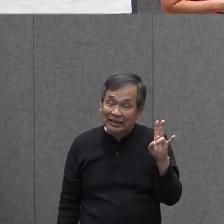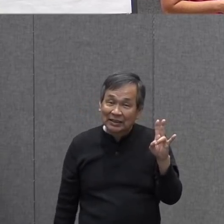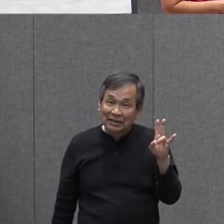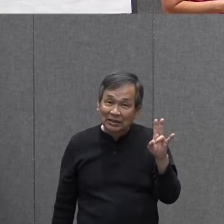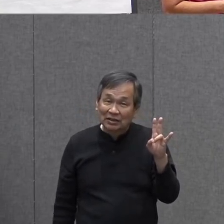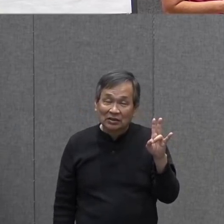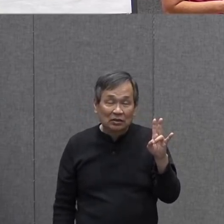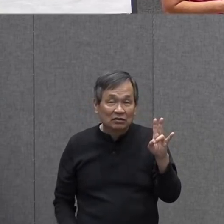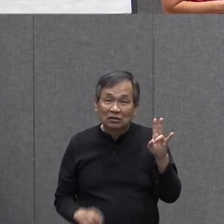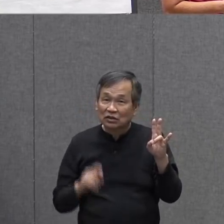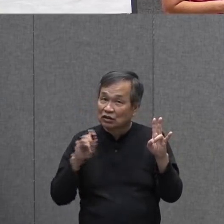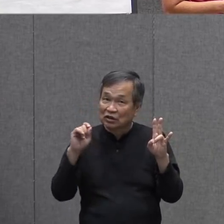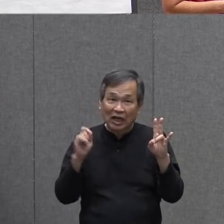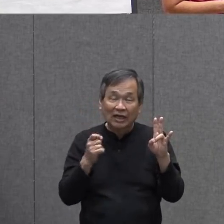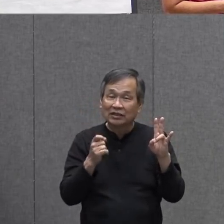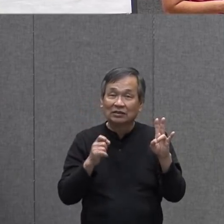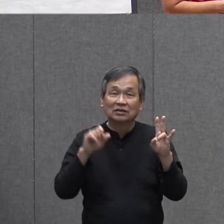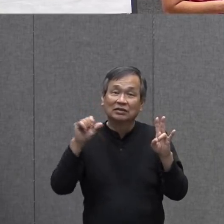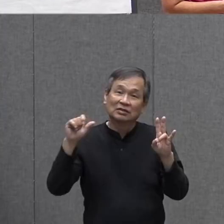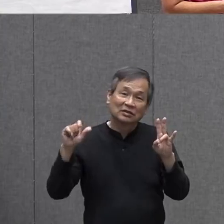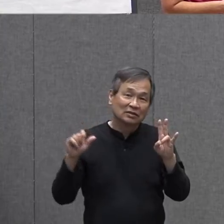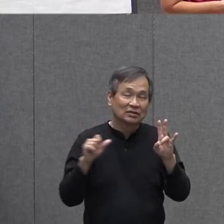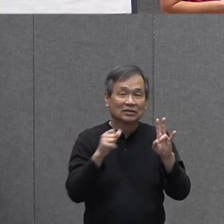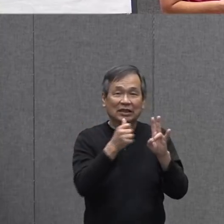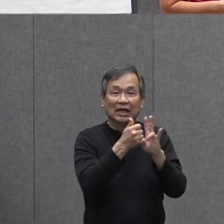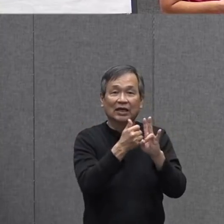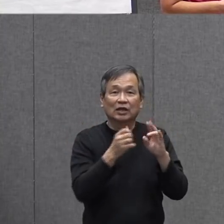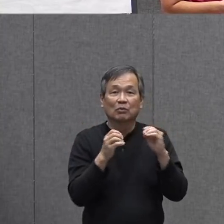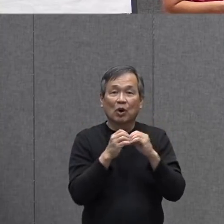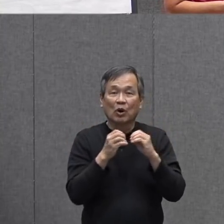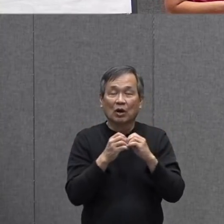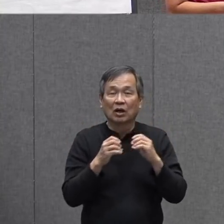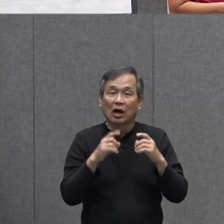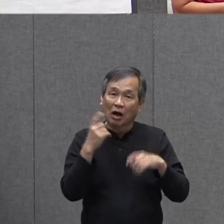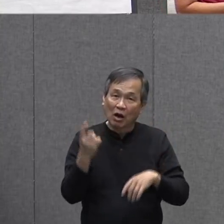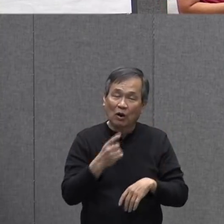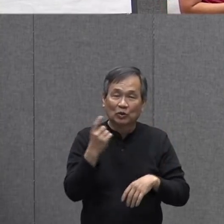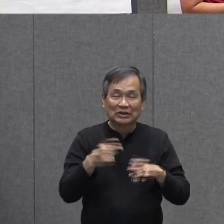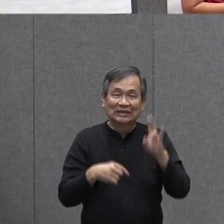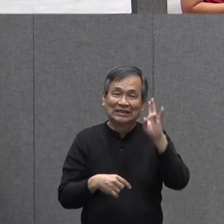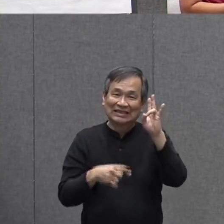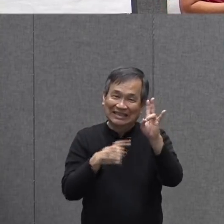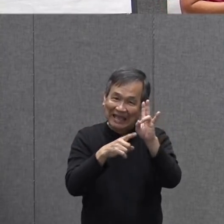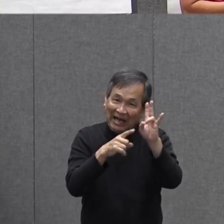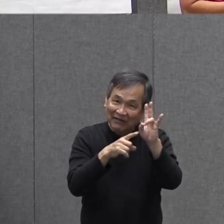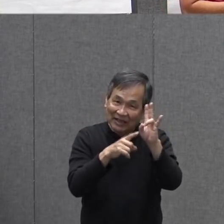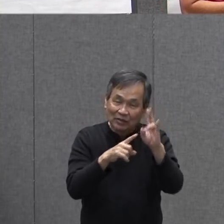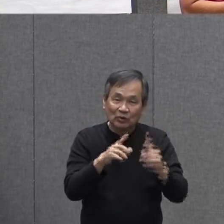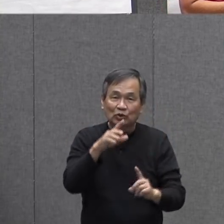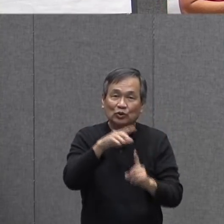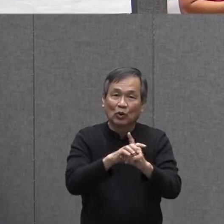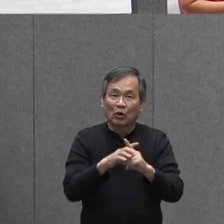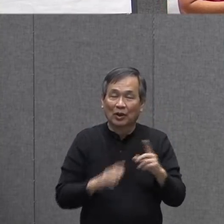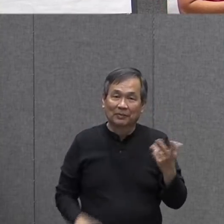and the only thing we're adding as we count are tens, so our seven is going to stay the same.